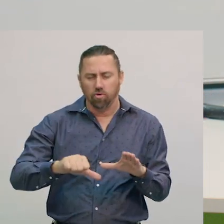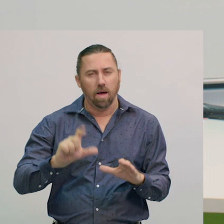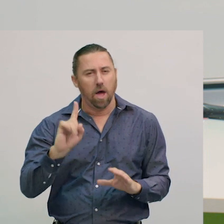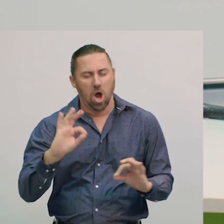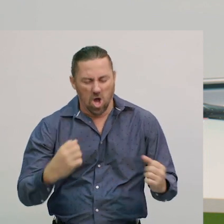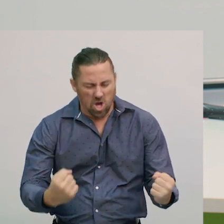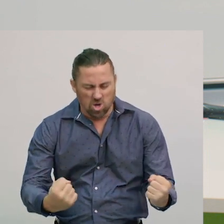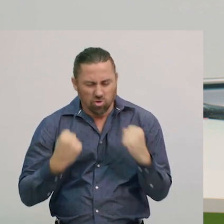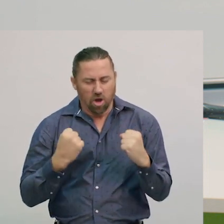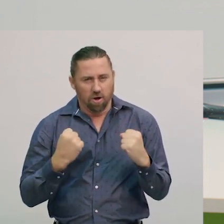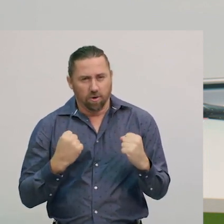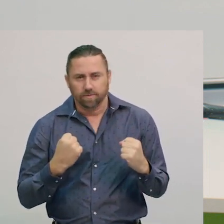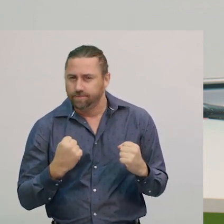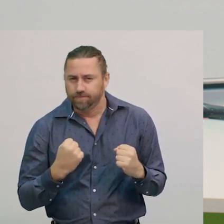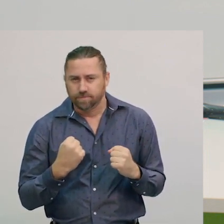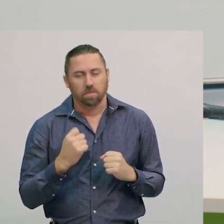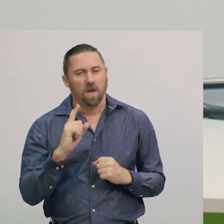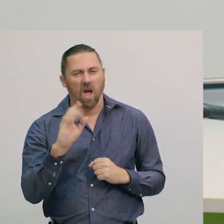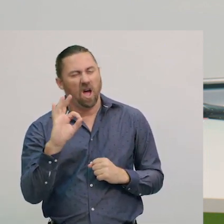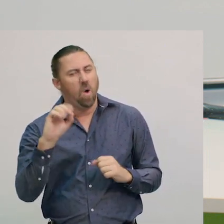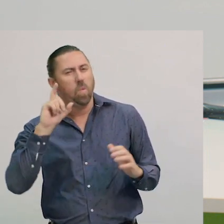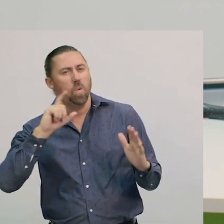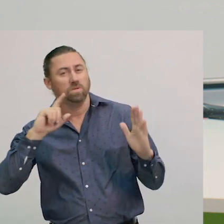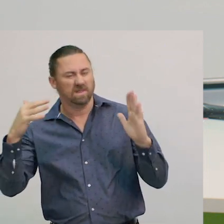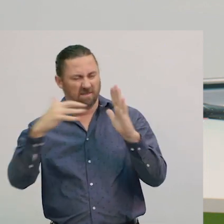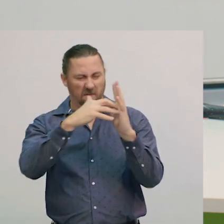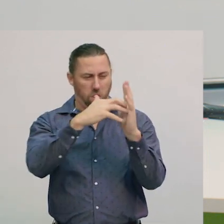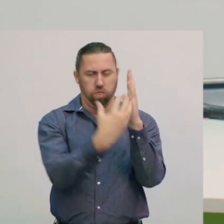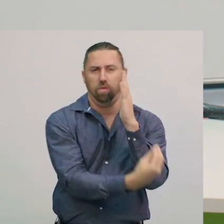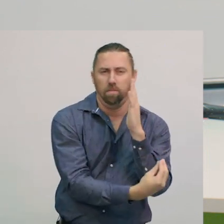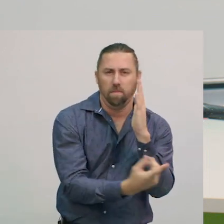and not very waterproof, but is fairly cheap and it comes in great big sheets.